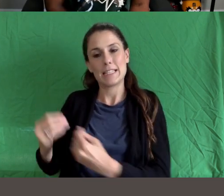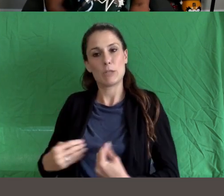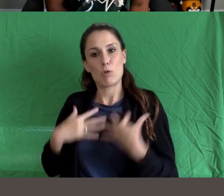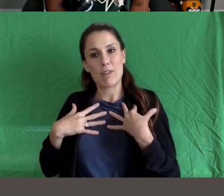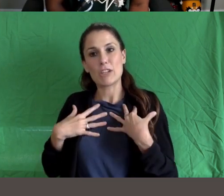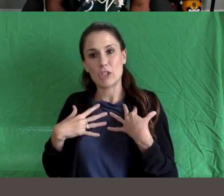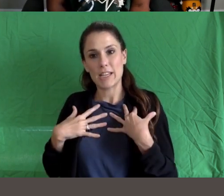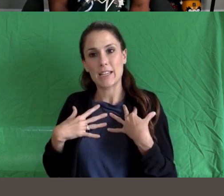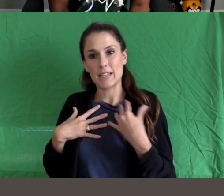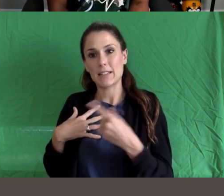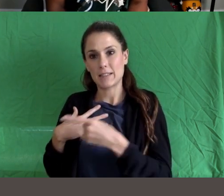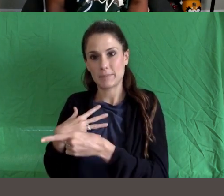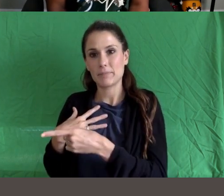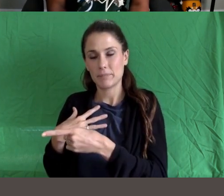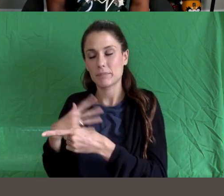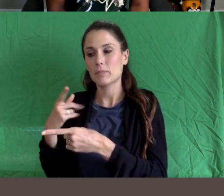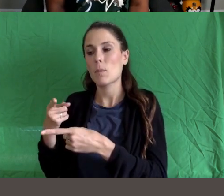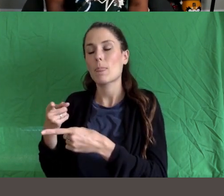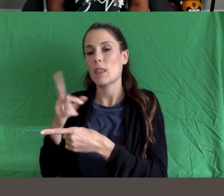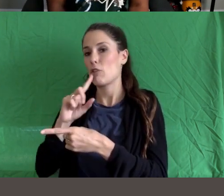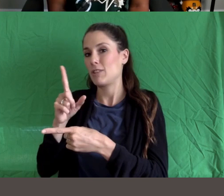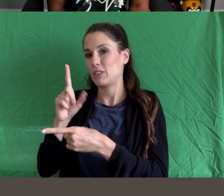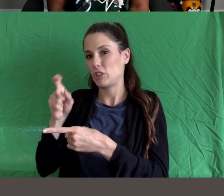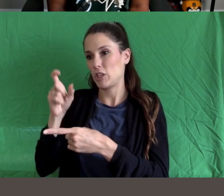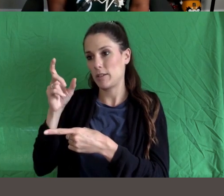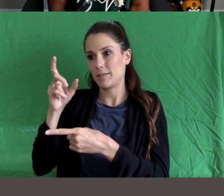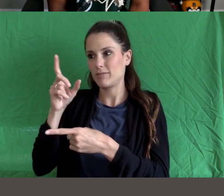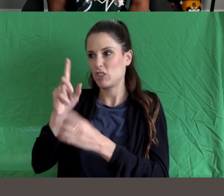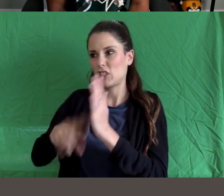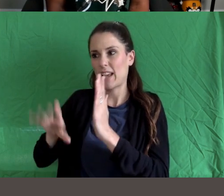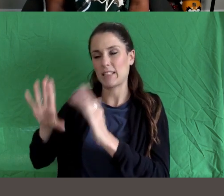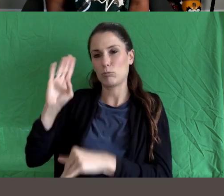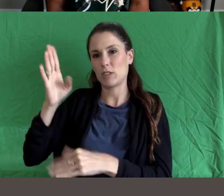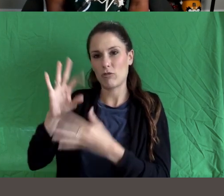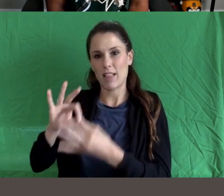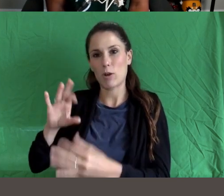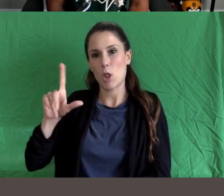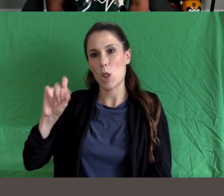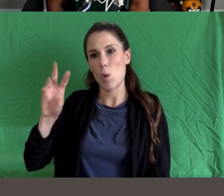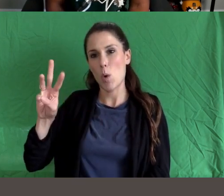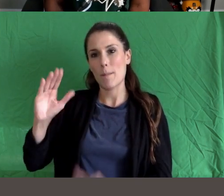You should totally check out a talk that he gave on load balancing that used one of my favorite